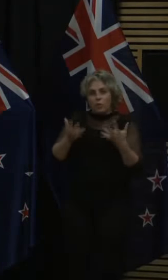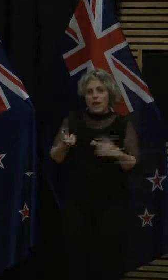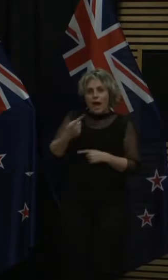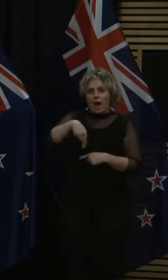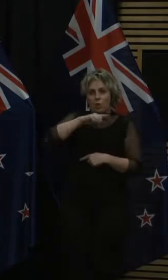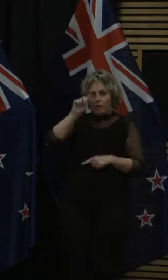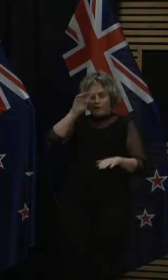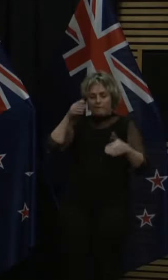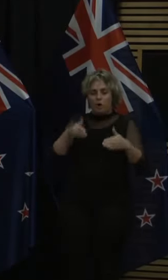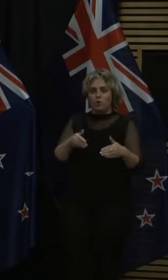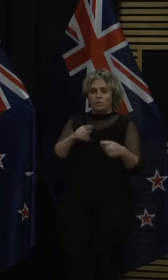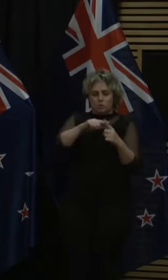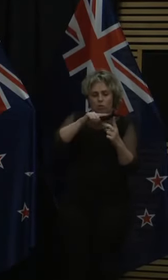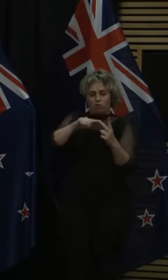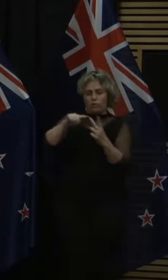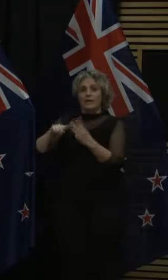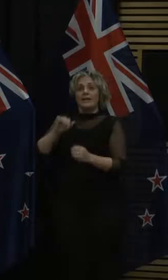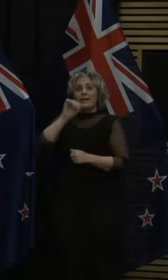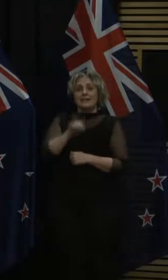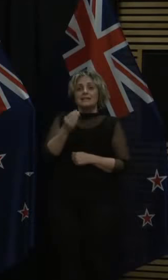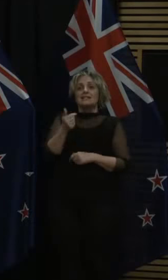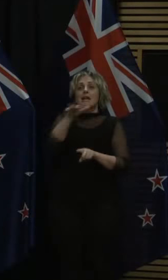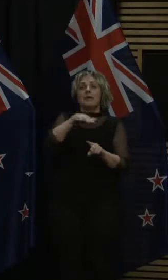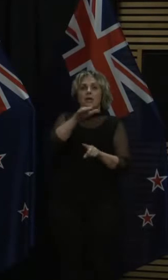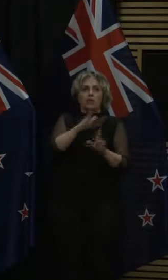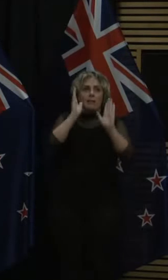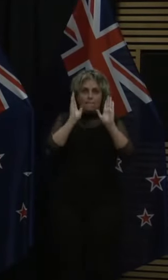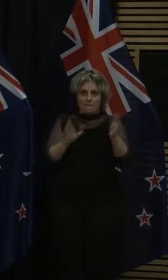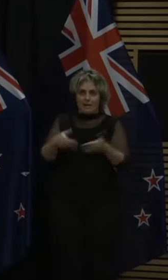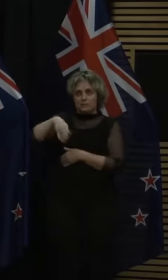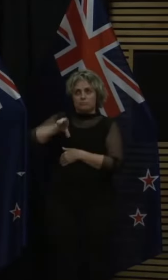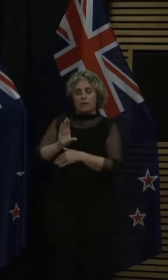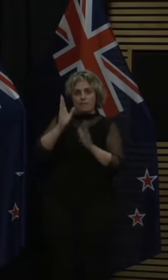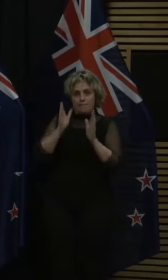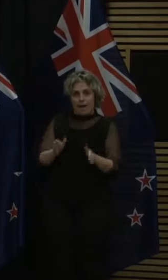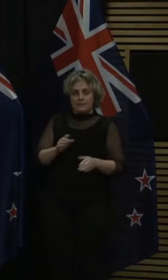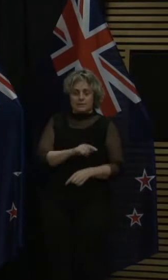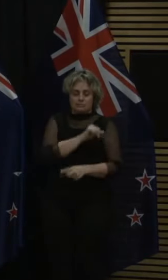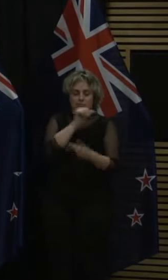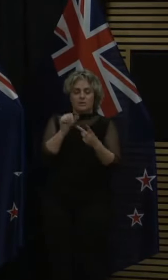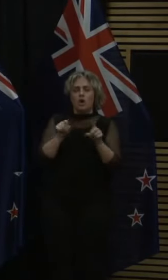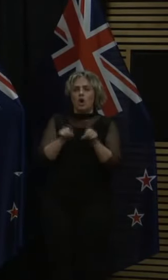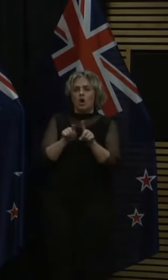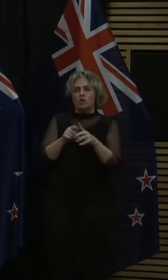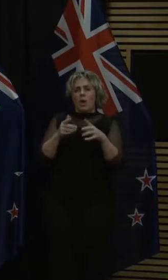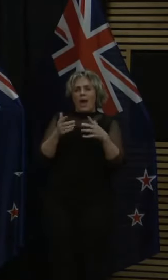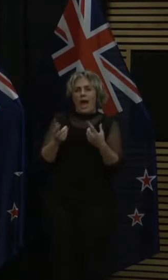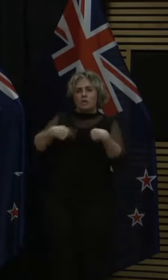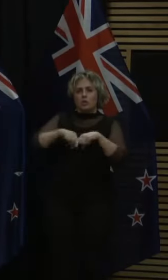that. In the meantime, the three things we are working on